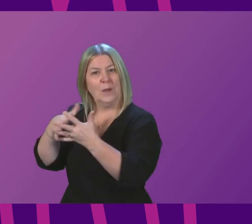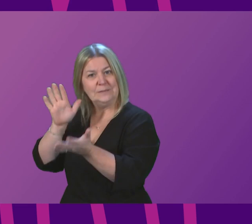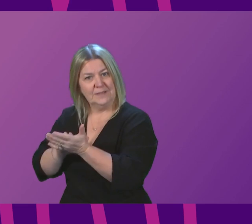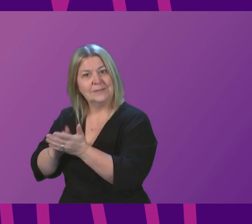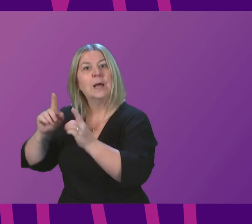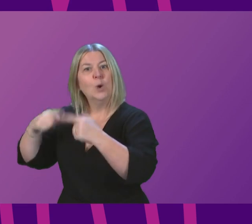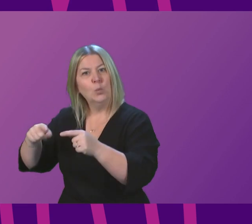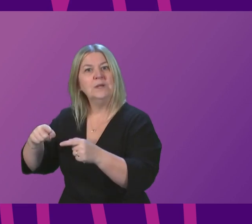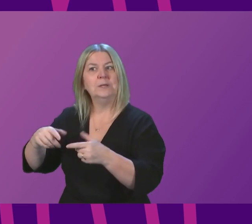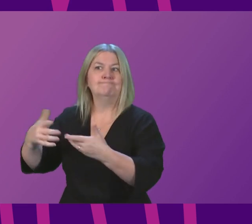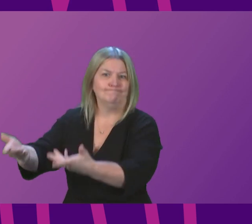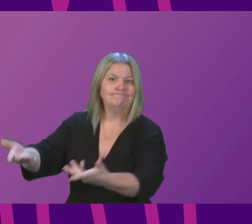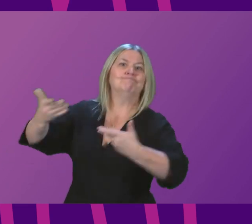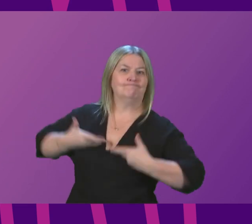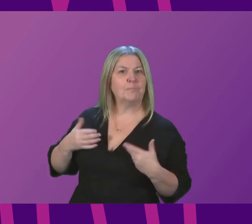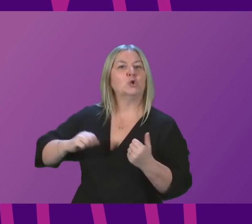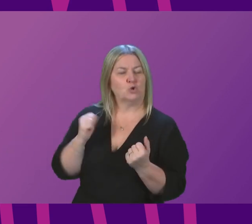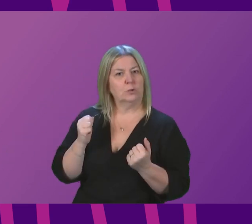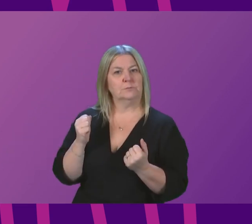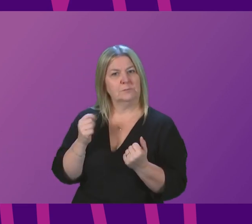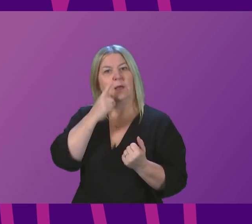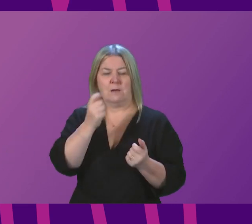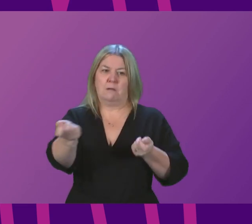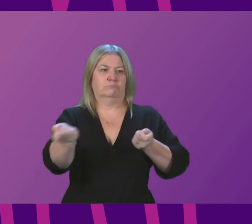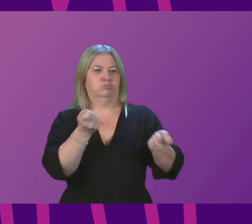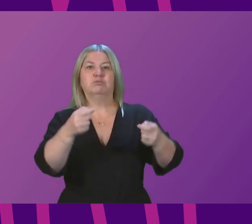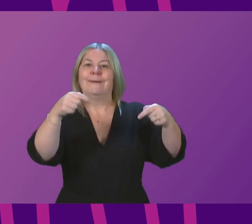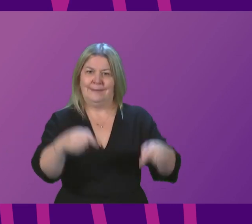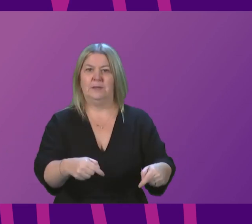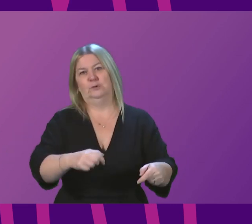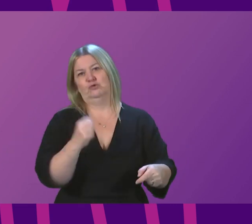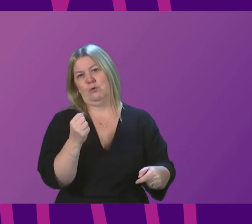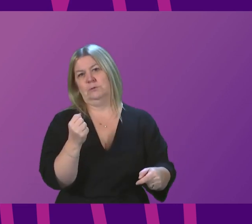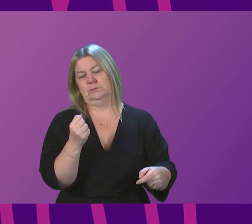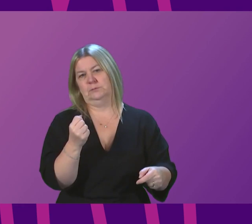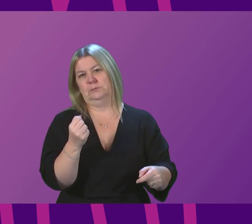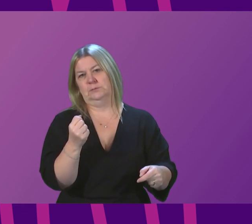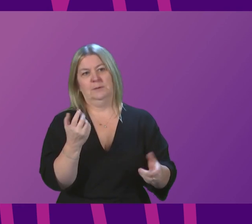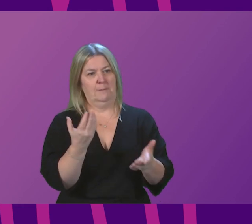we can use them in the interests of people across the country. Yes, Christine Grahame is right.